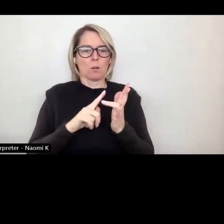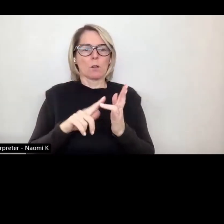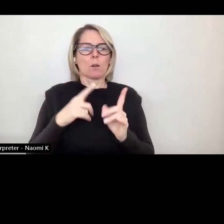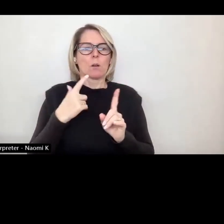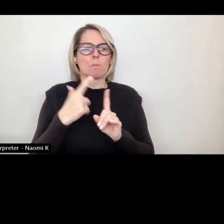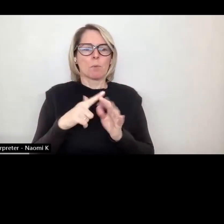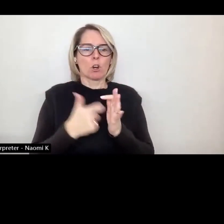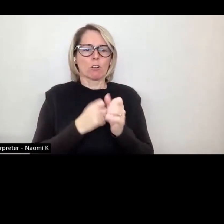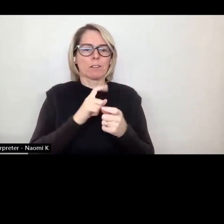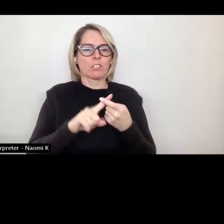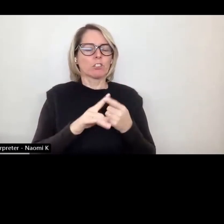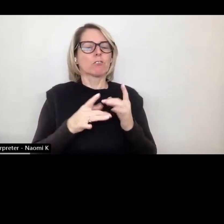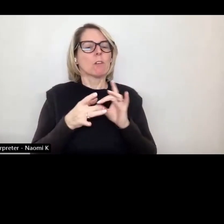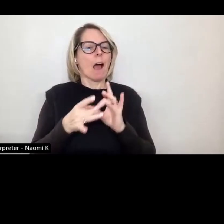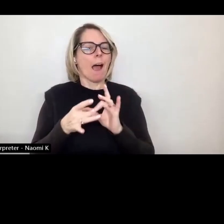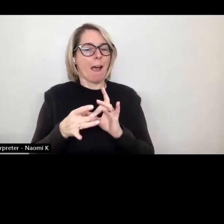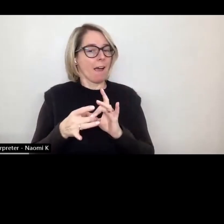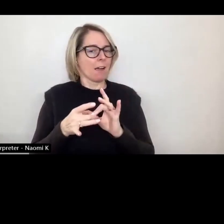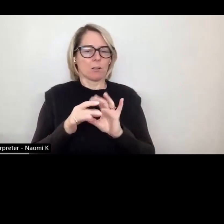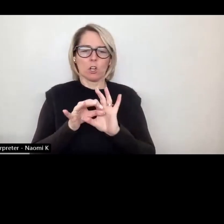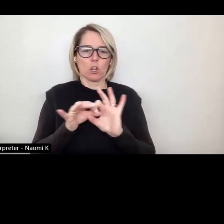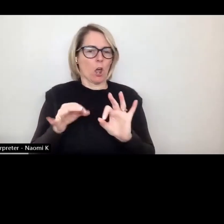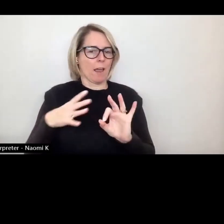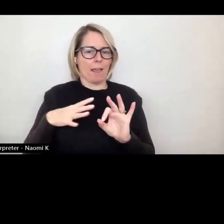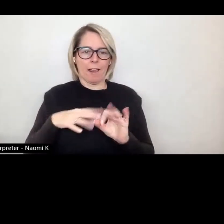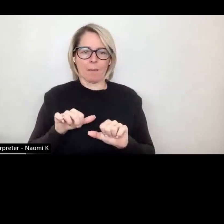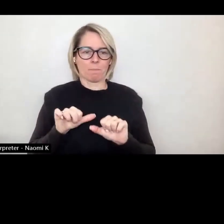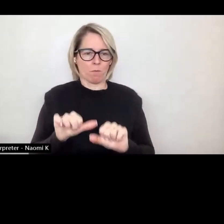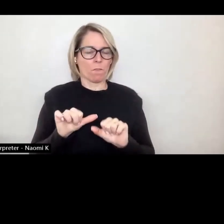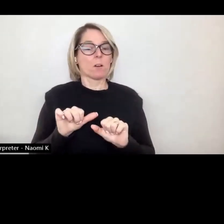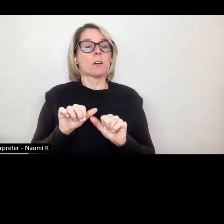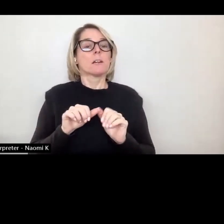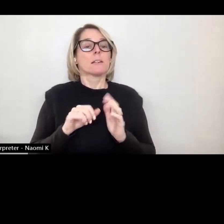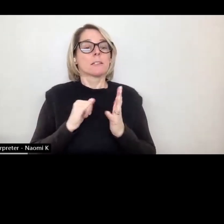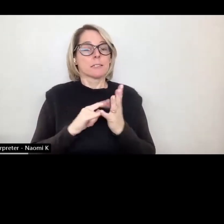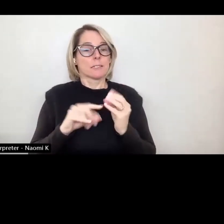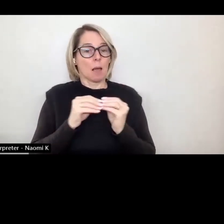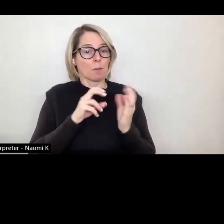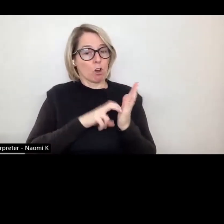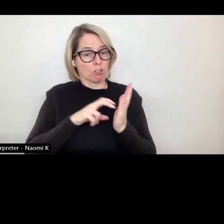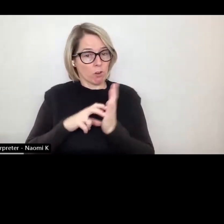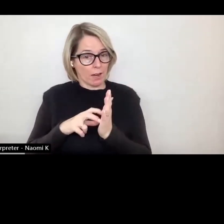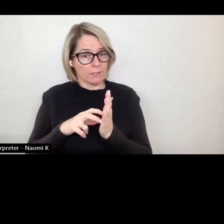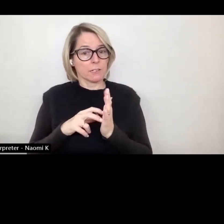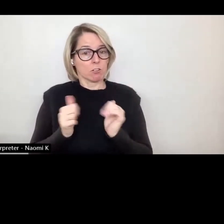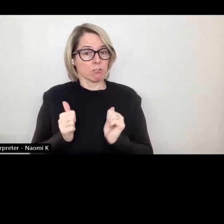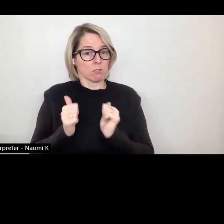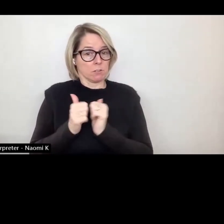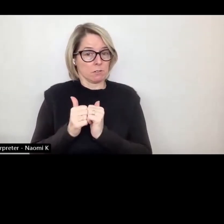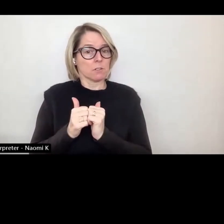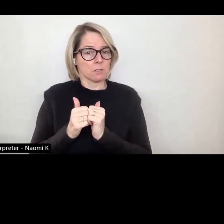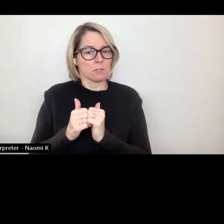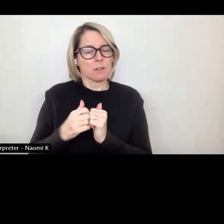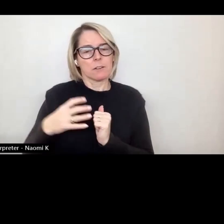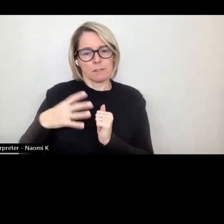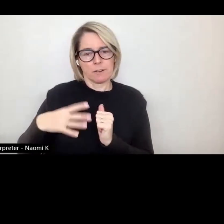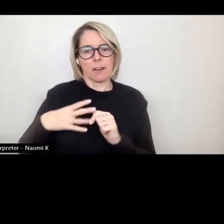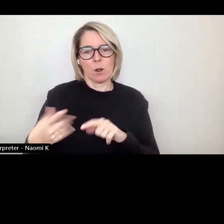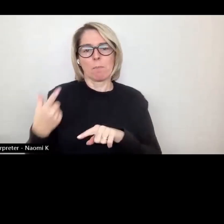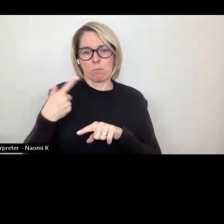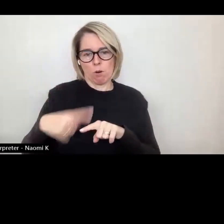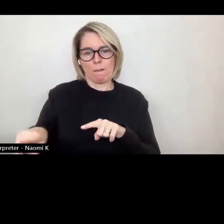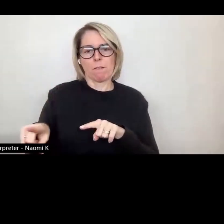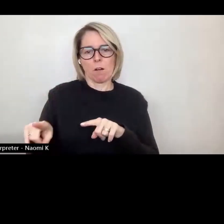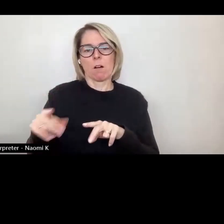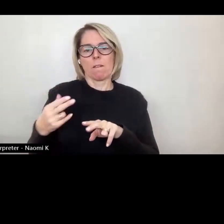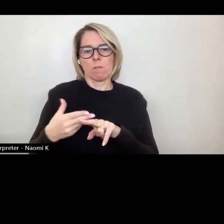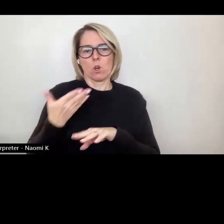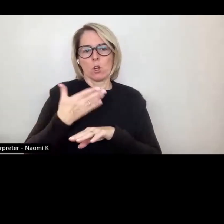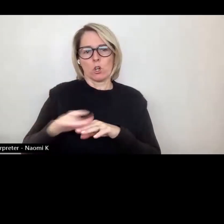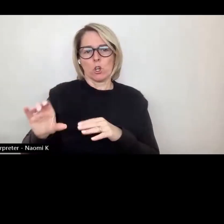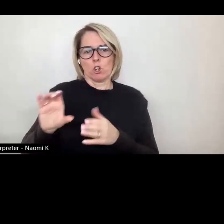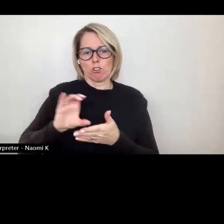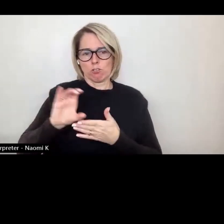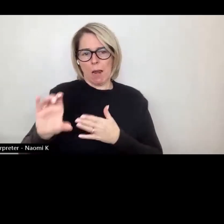However, if they are existing relationships, that approval process will be streamlined and should not take a long time.